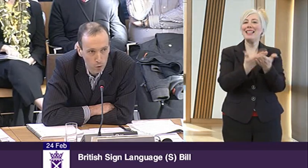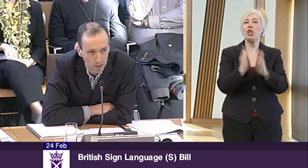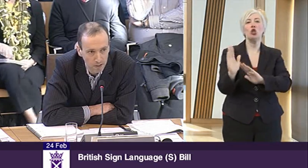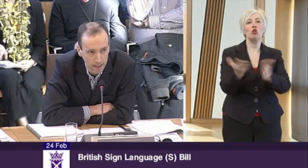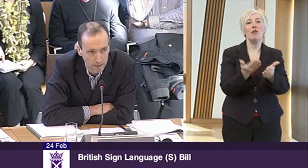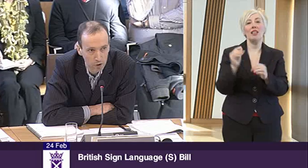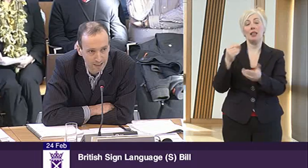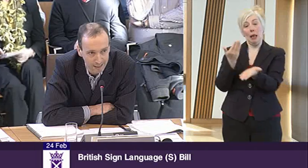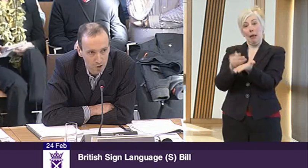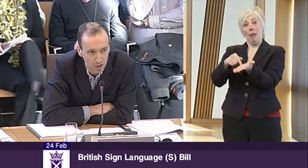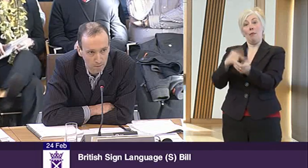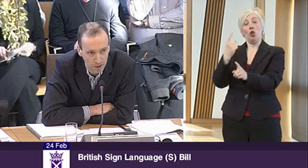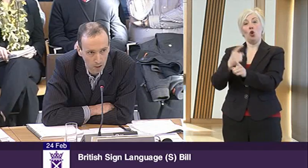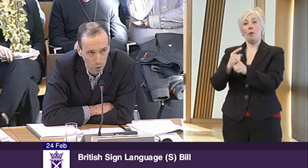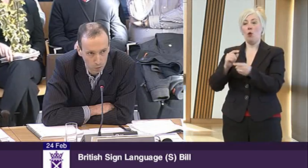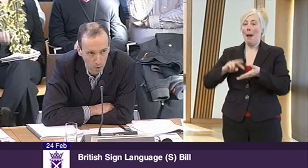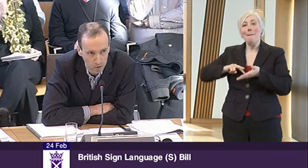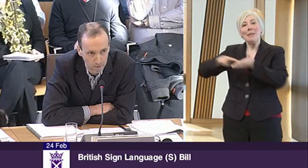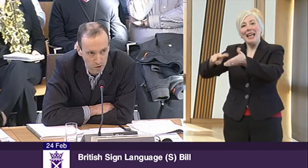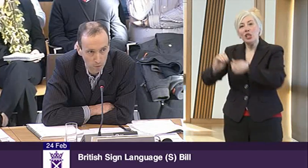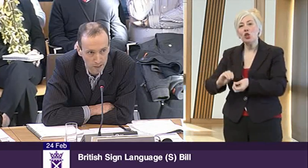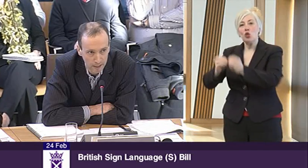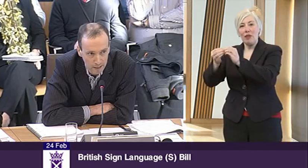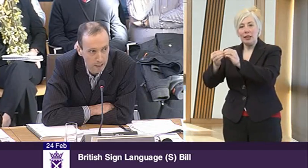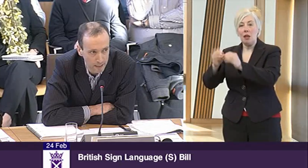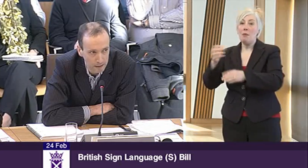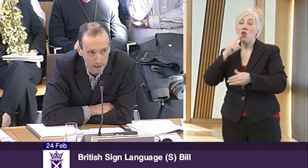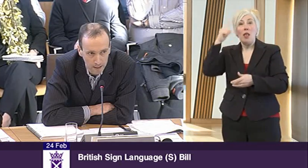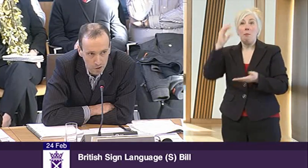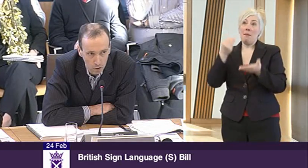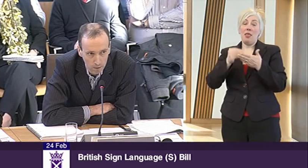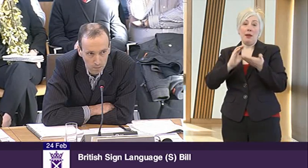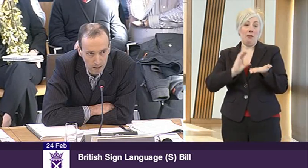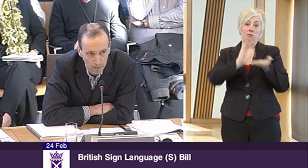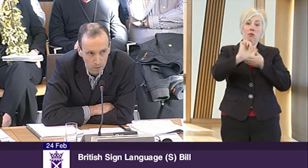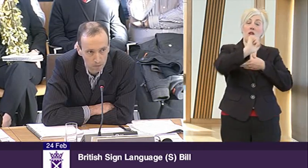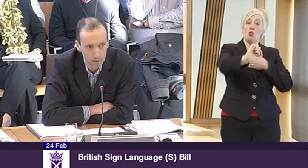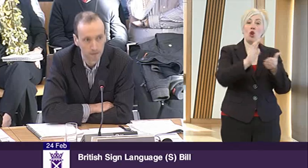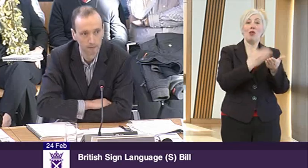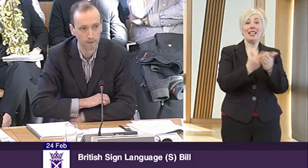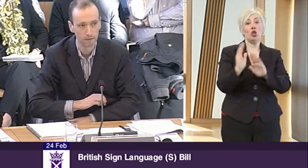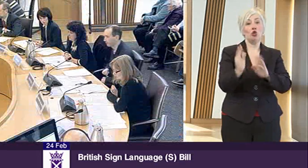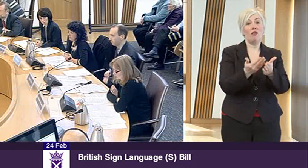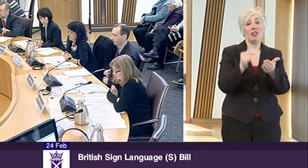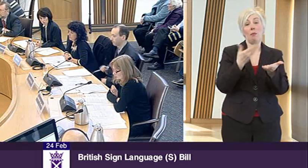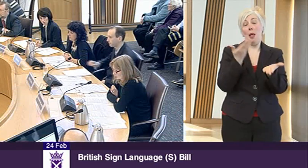to be developed. If you are saying that you want to invest money in translation services, that is clearly not covered by the bill.